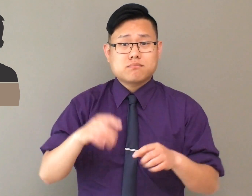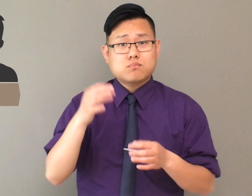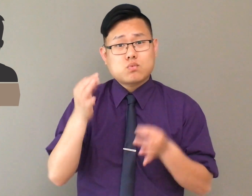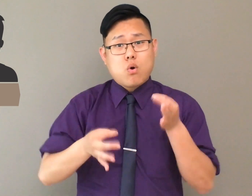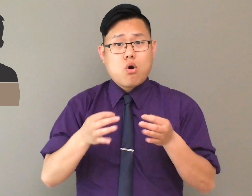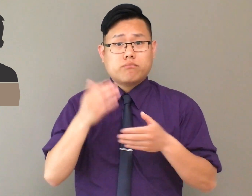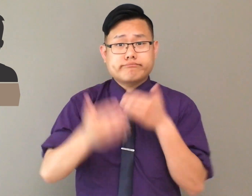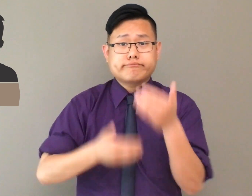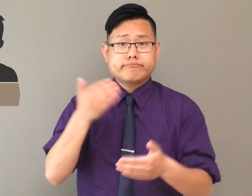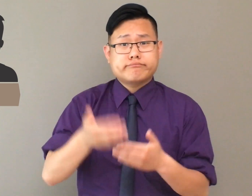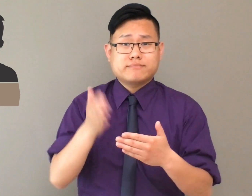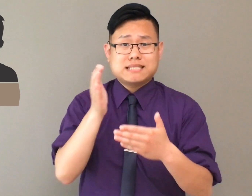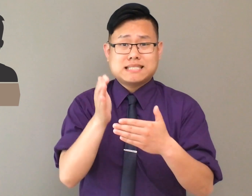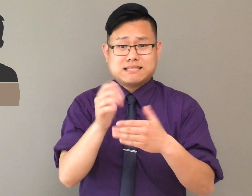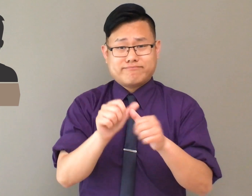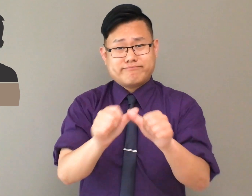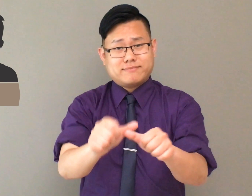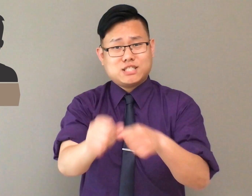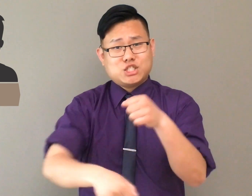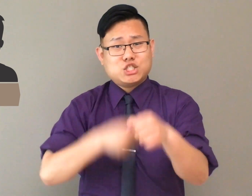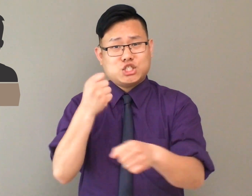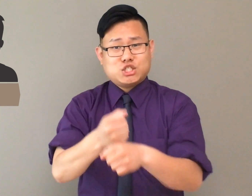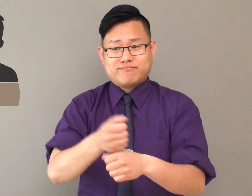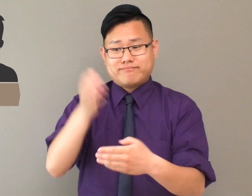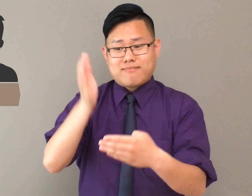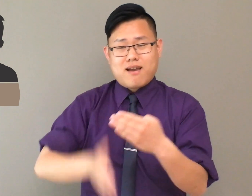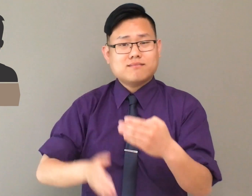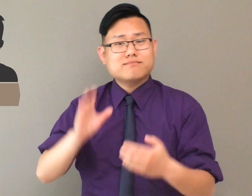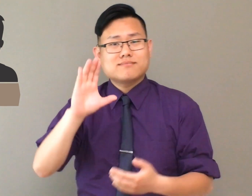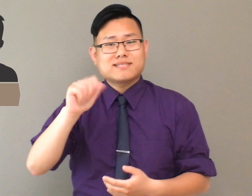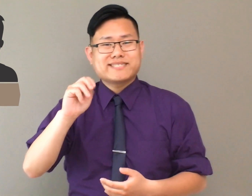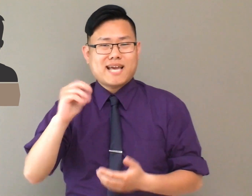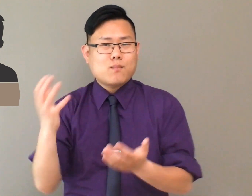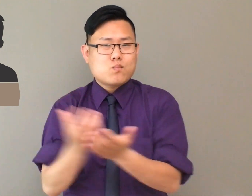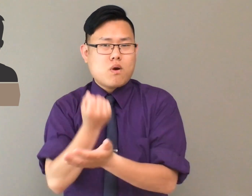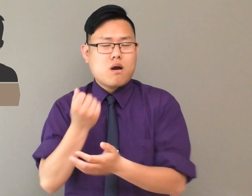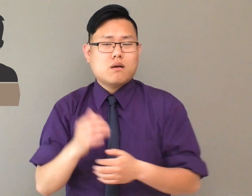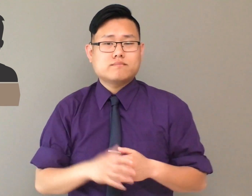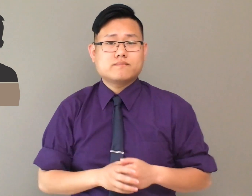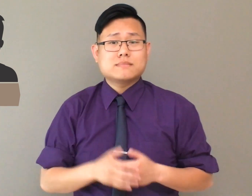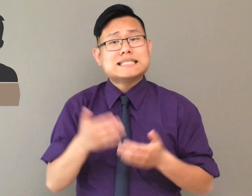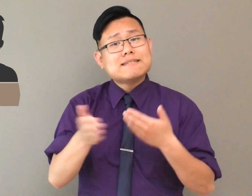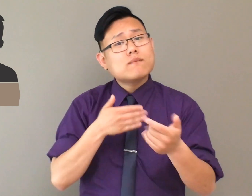The court proceeding lasted 12 months and although Cam was exonerated, it didn’t feel